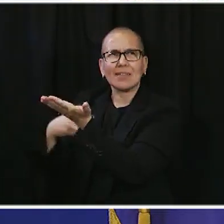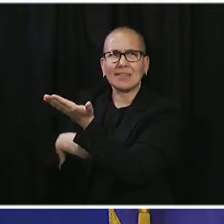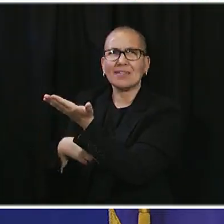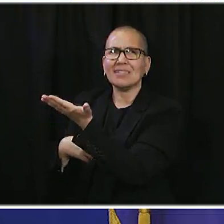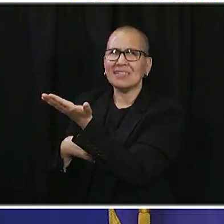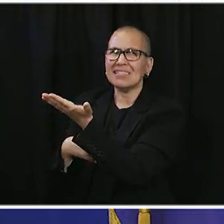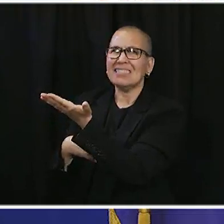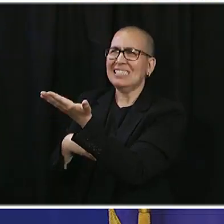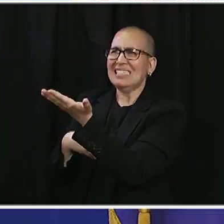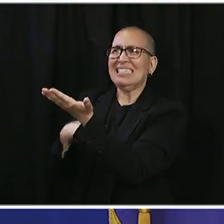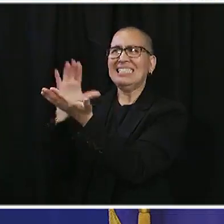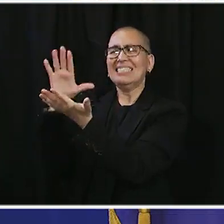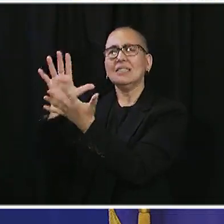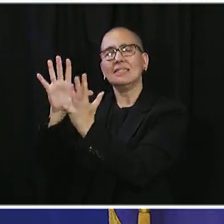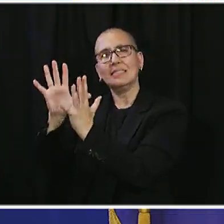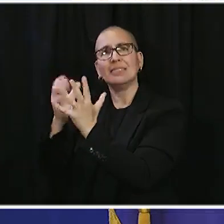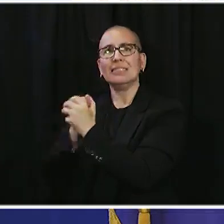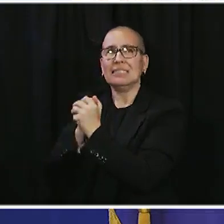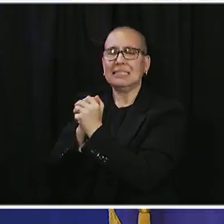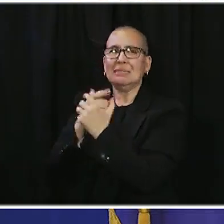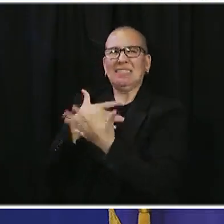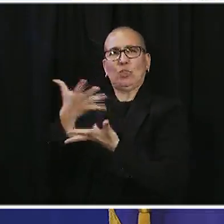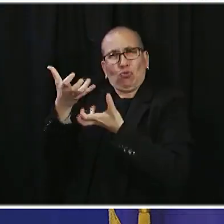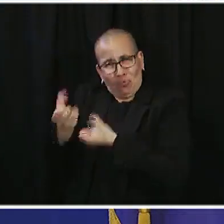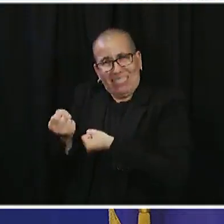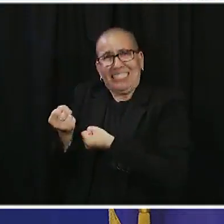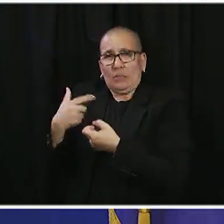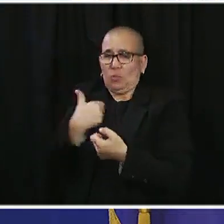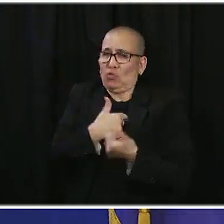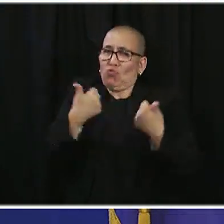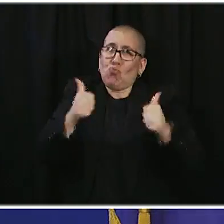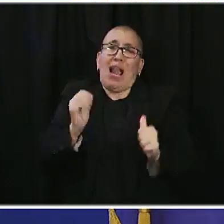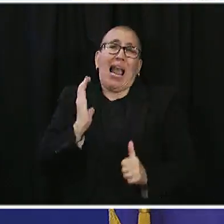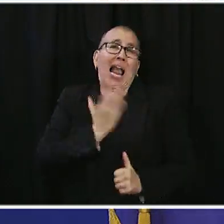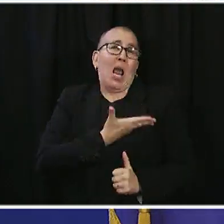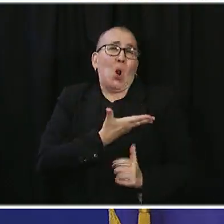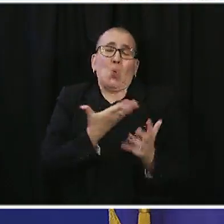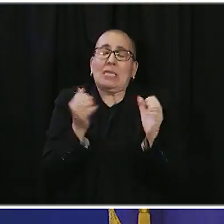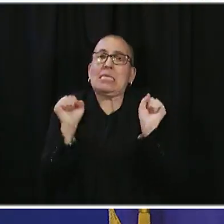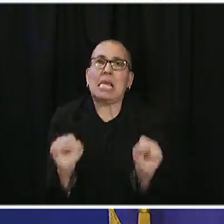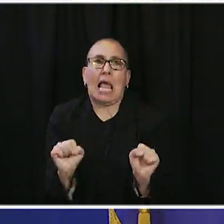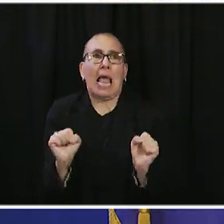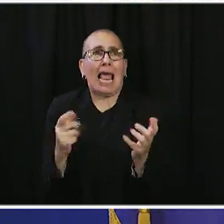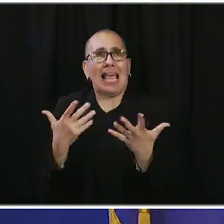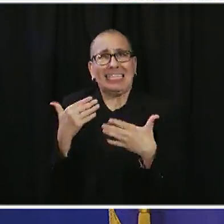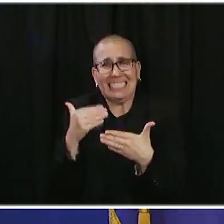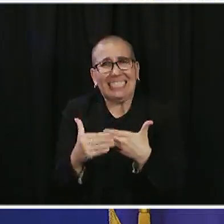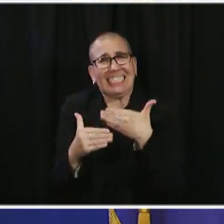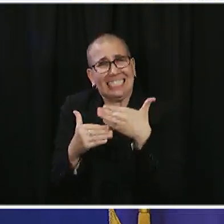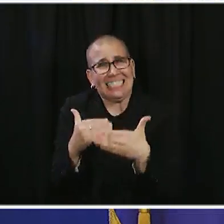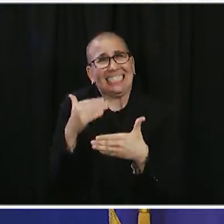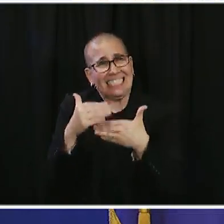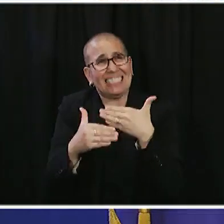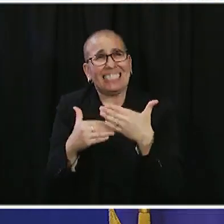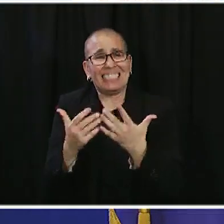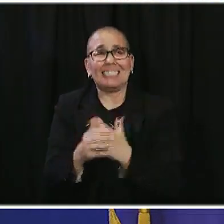WHAT I WOULD TELL THEM IS CONTINUE TO WORK ON THIS, CONTINUE TO WORK WITH THIS, KNOWING THAT WE'RE DOING EVERYTHING WE CAN ON THE THINGS WE CAN CONTROL THIS.